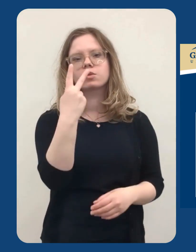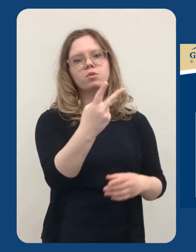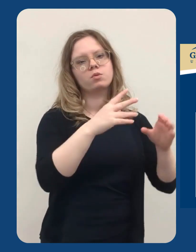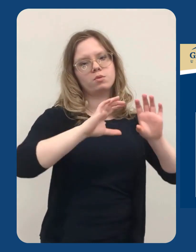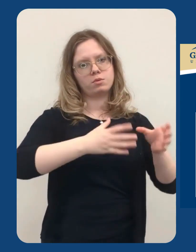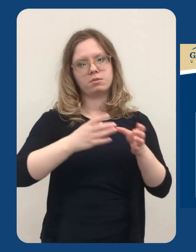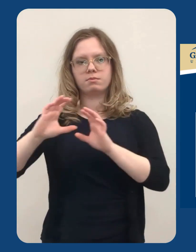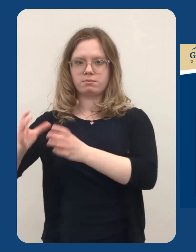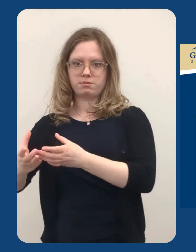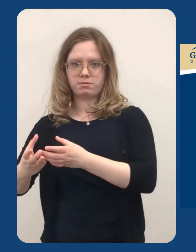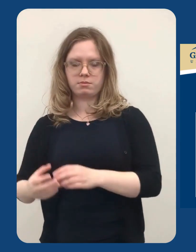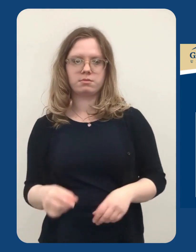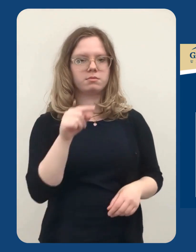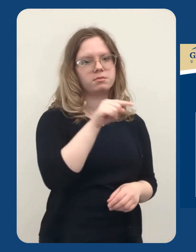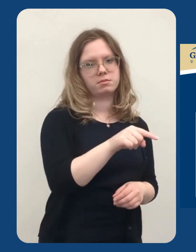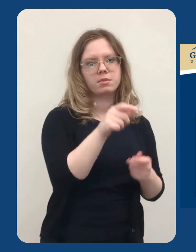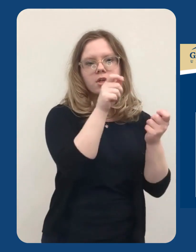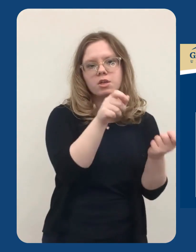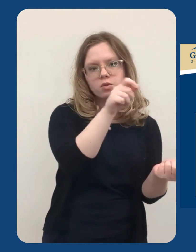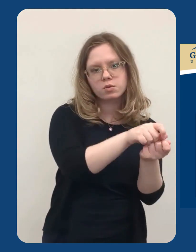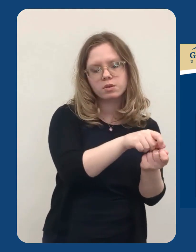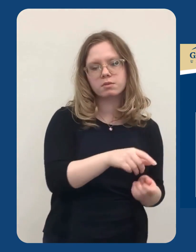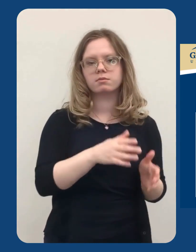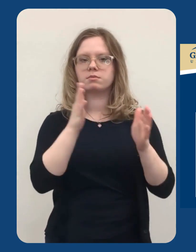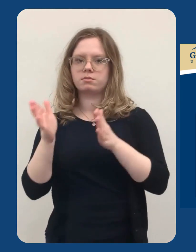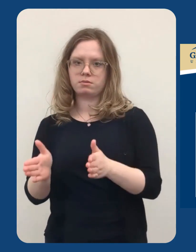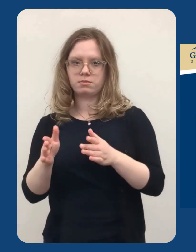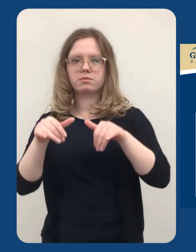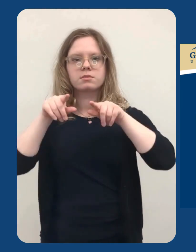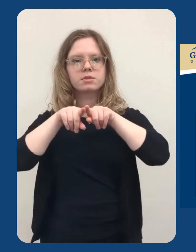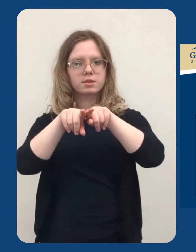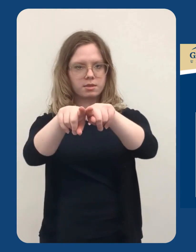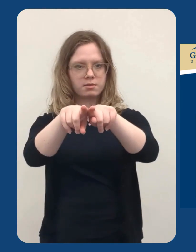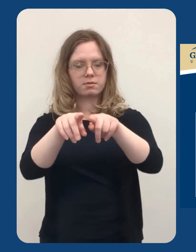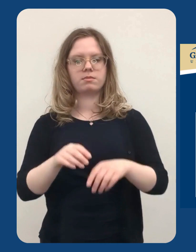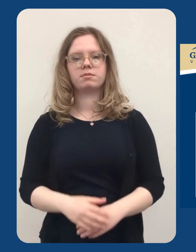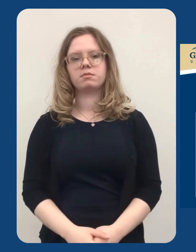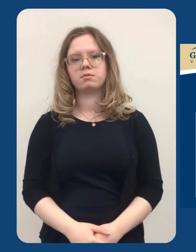2 subcategories: Accuracy and Synchronicity.